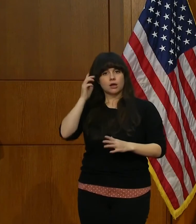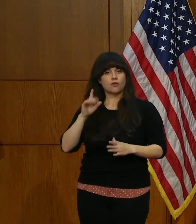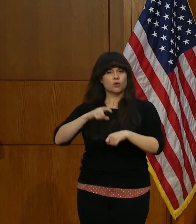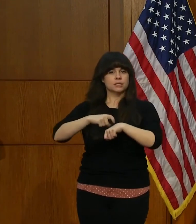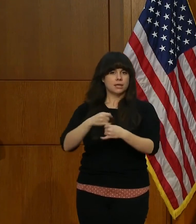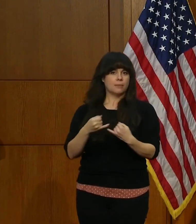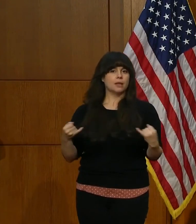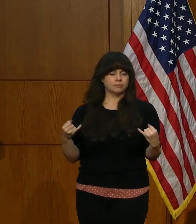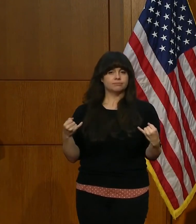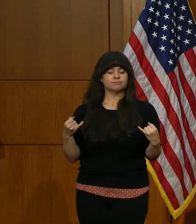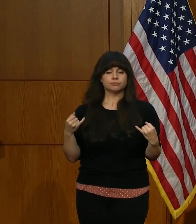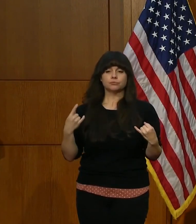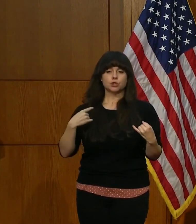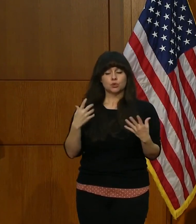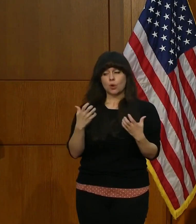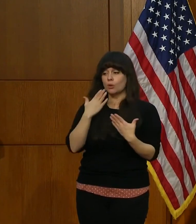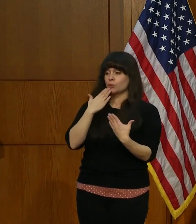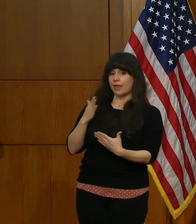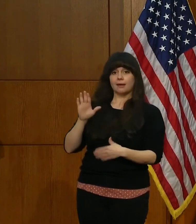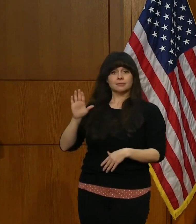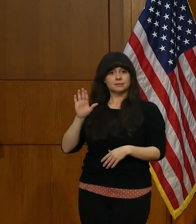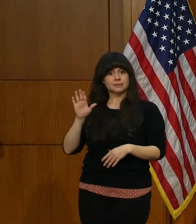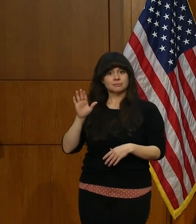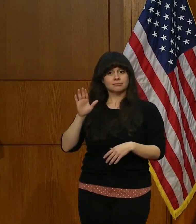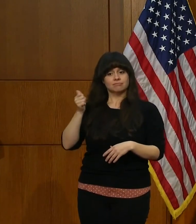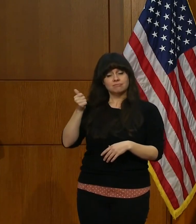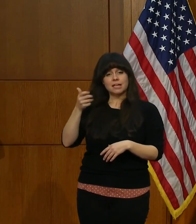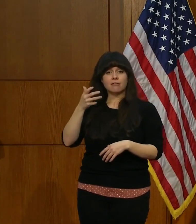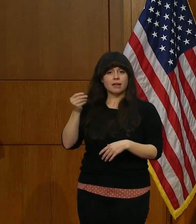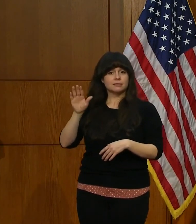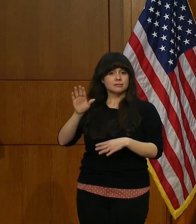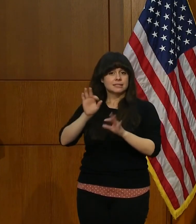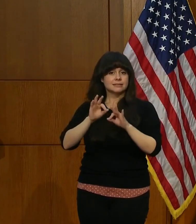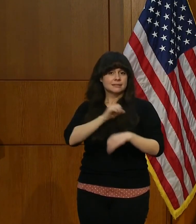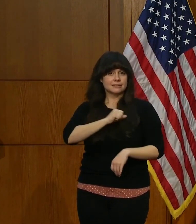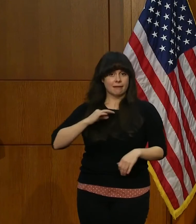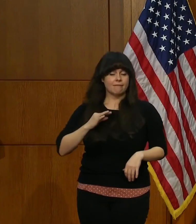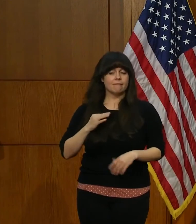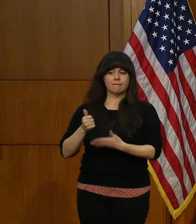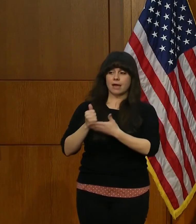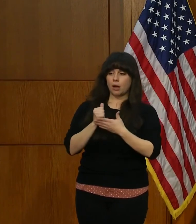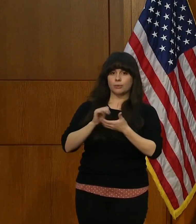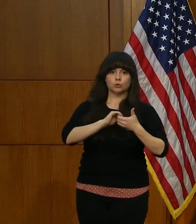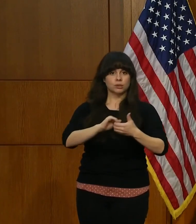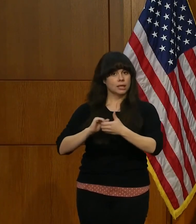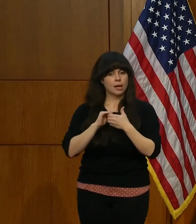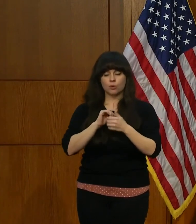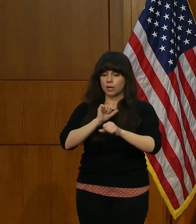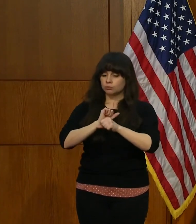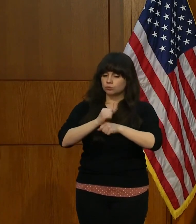DOSES IN THE REQUIRED TIME LINE. SO DO YOU WANT TO THINK